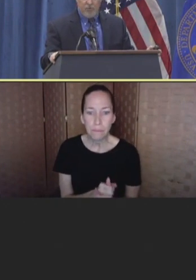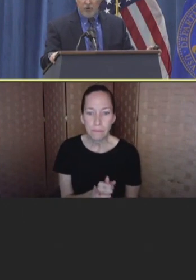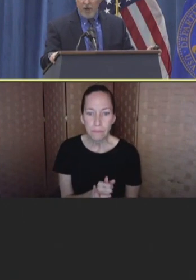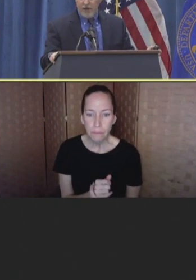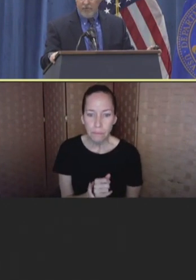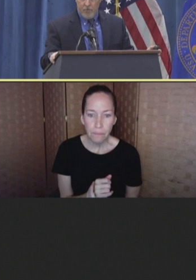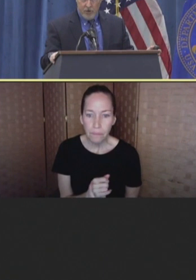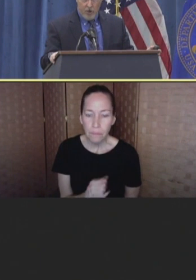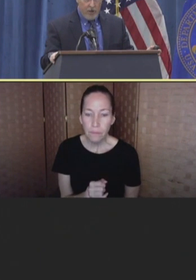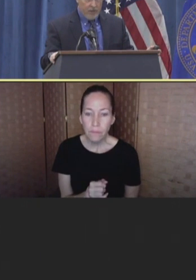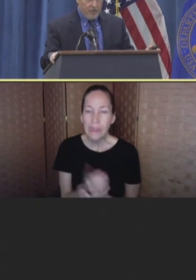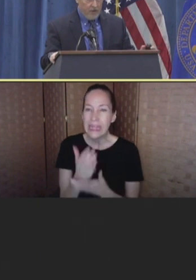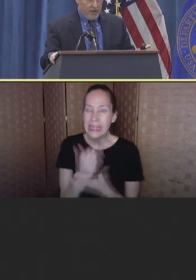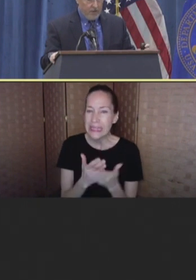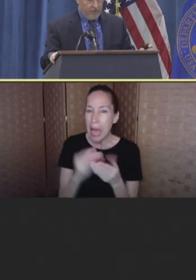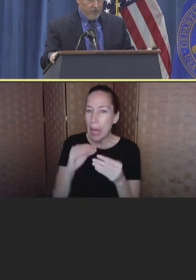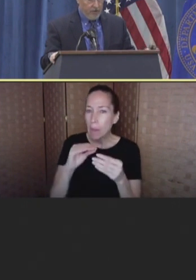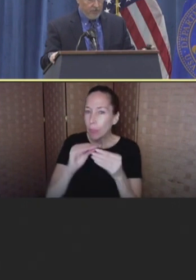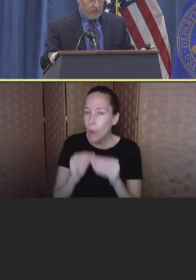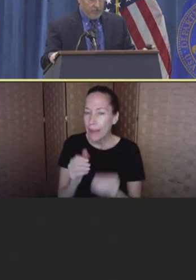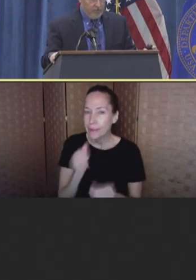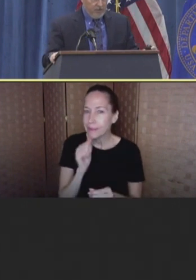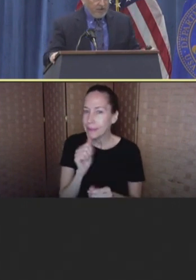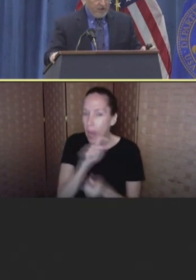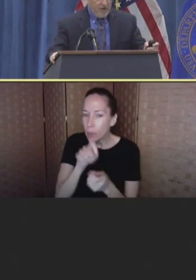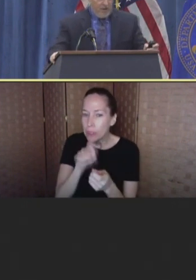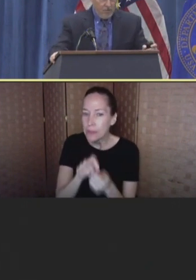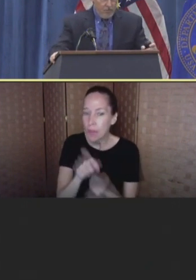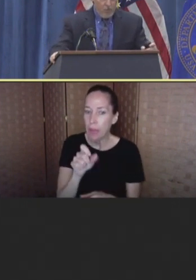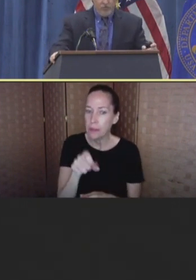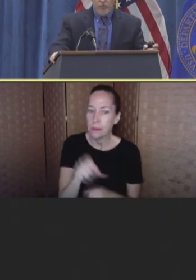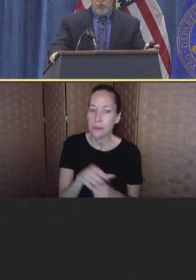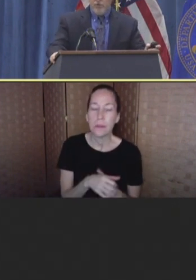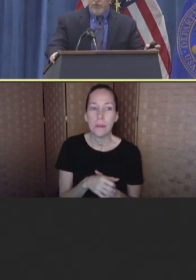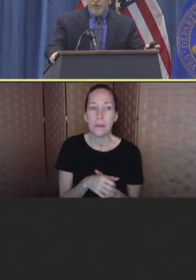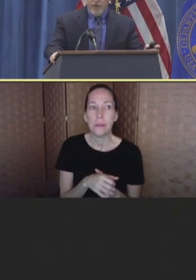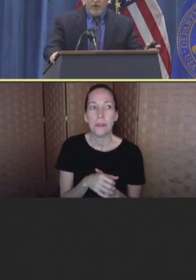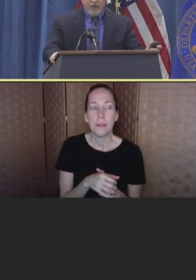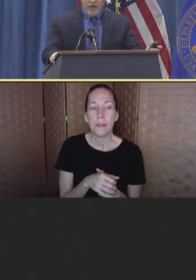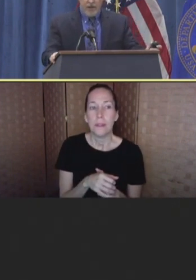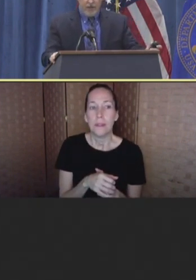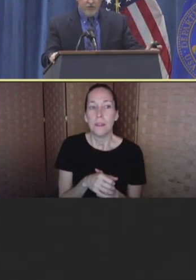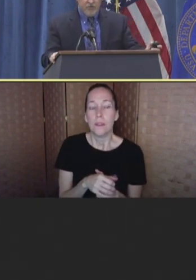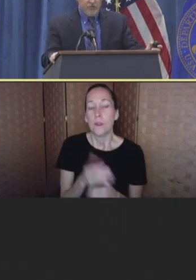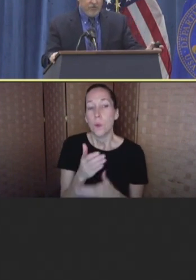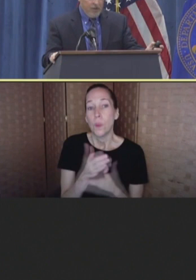Similar data from Moderna. If you'll note, the reports are only for the indicated ages.